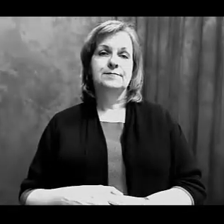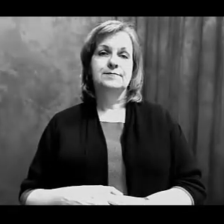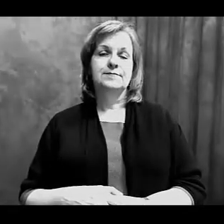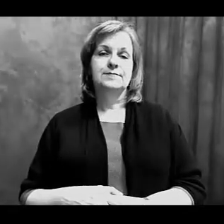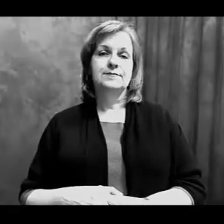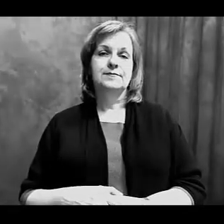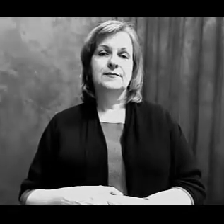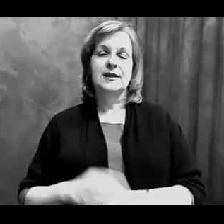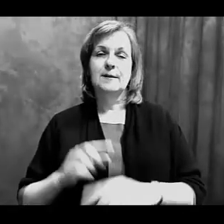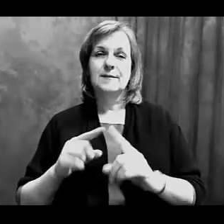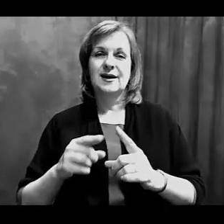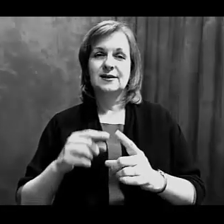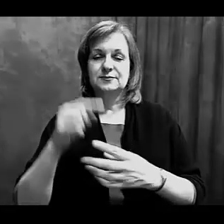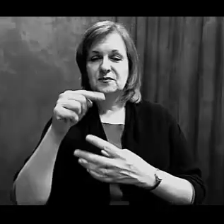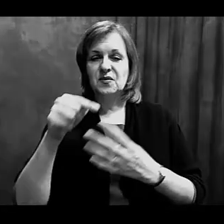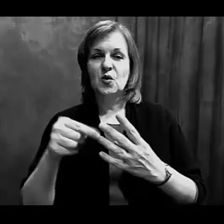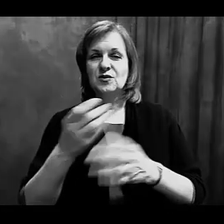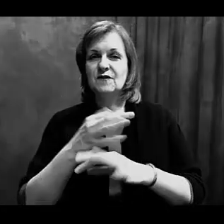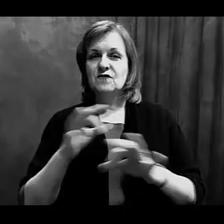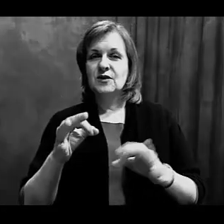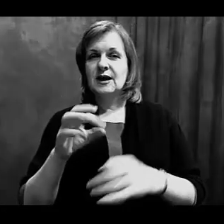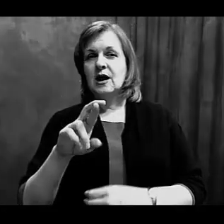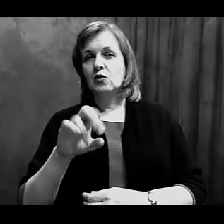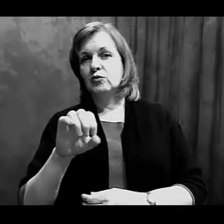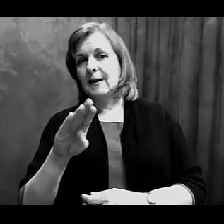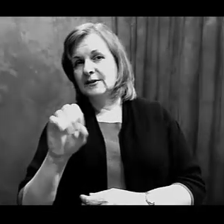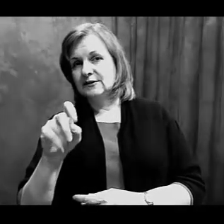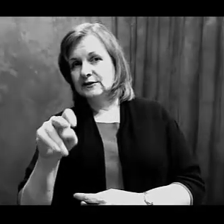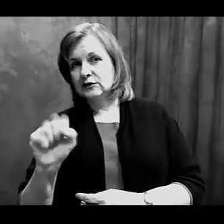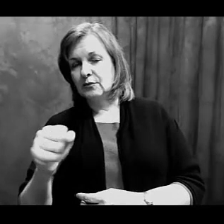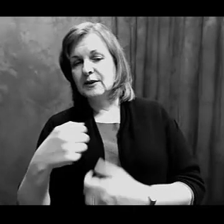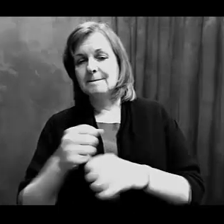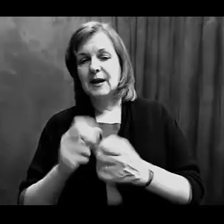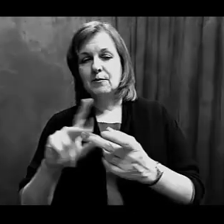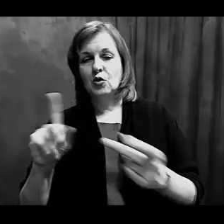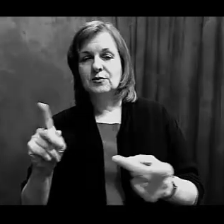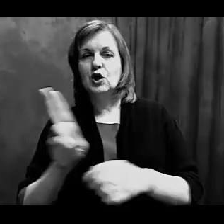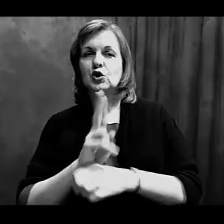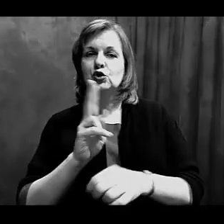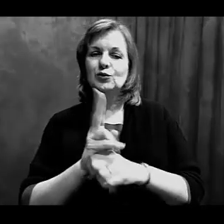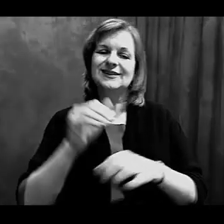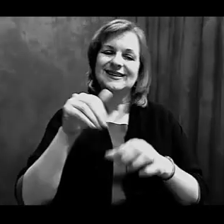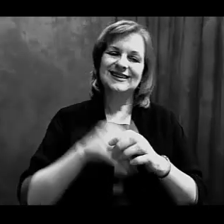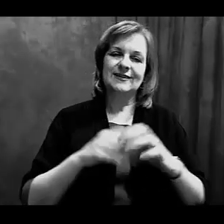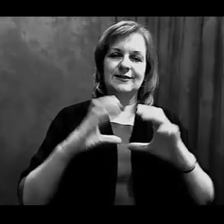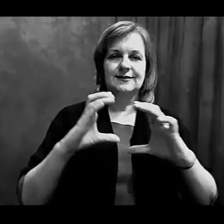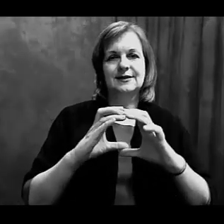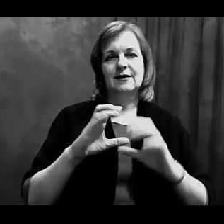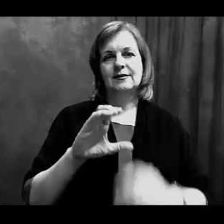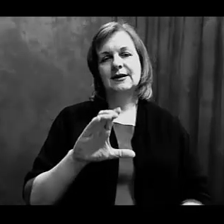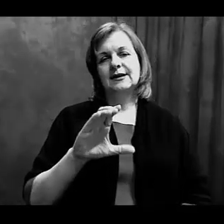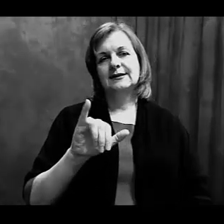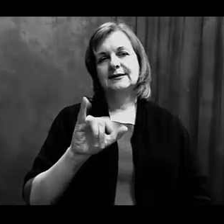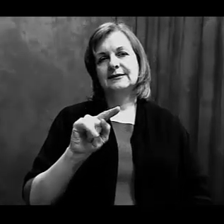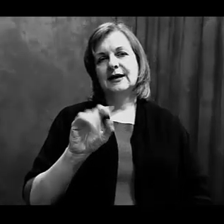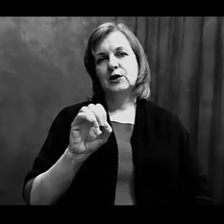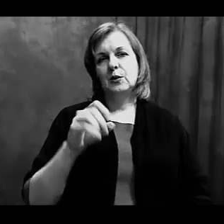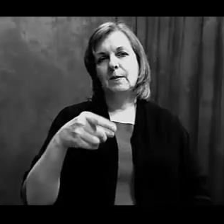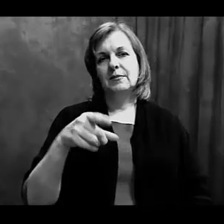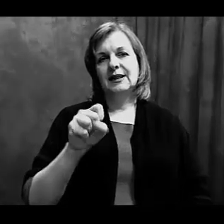they still make proteins but they make proteins that are used in the cytoplasm